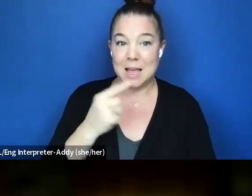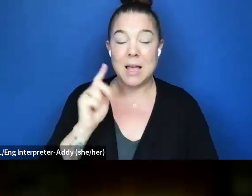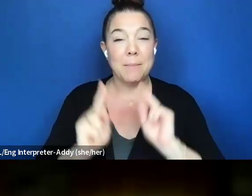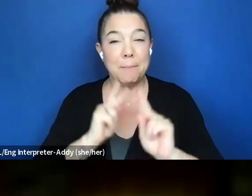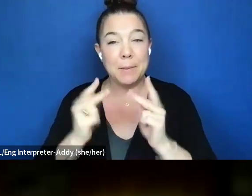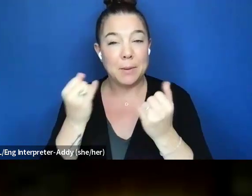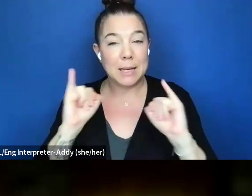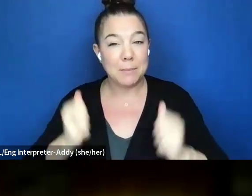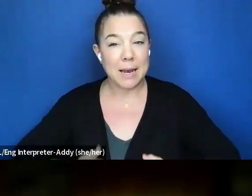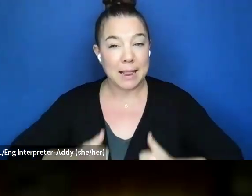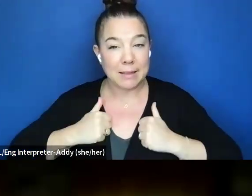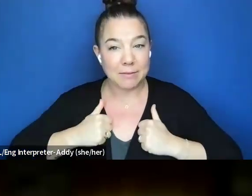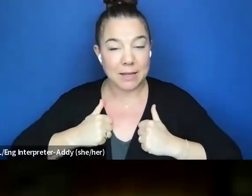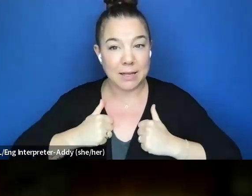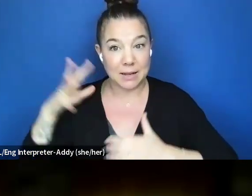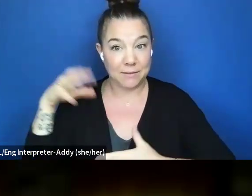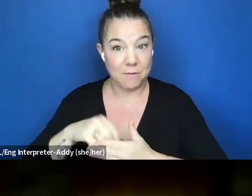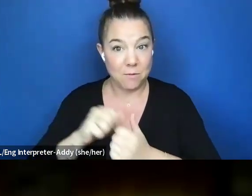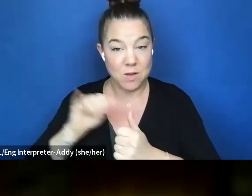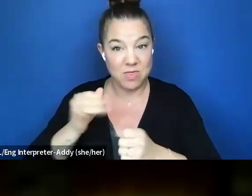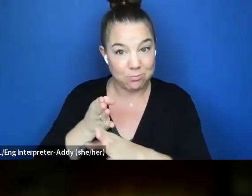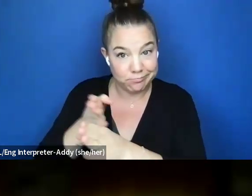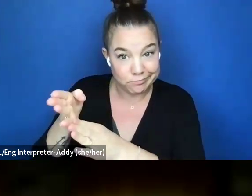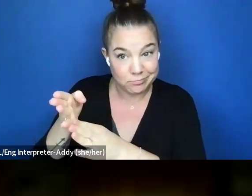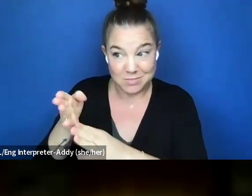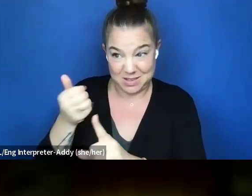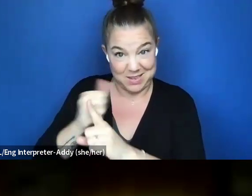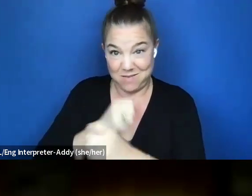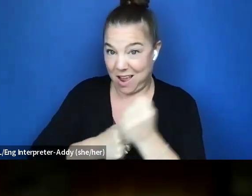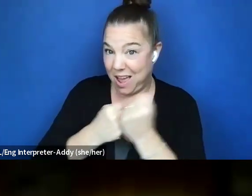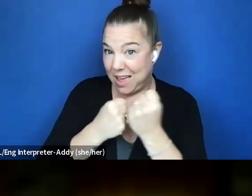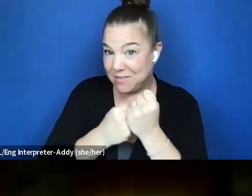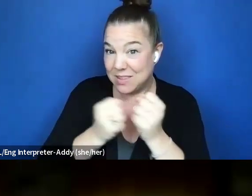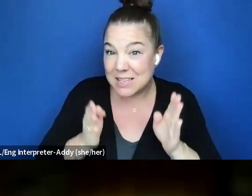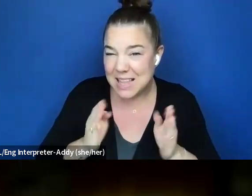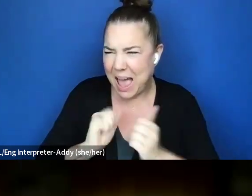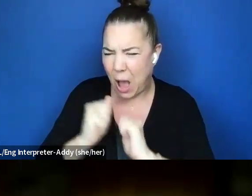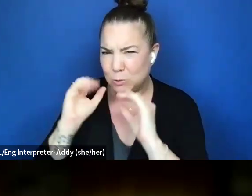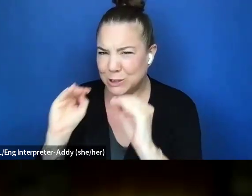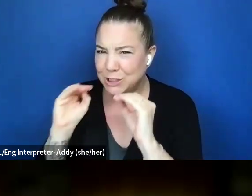Don Posh: aren't advocates themselves, how are they supposed to teach advocacy to the people that they serve?